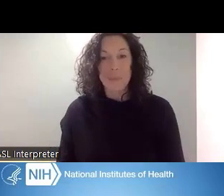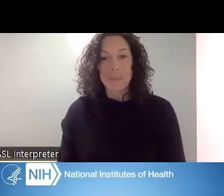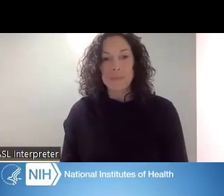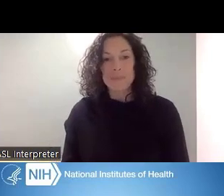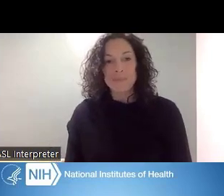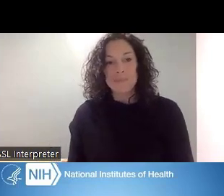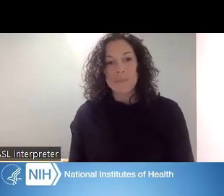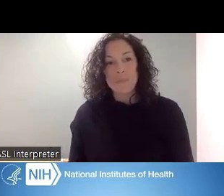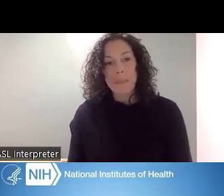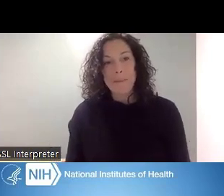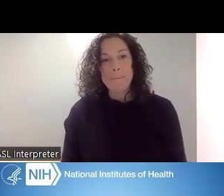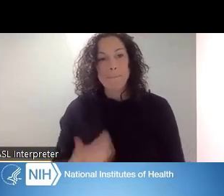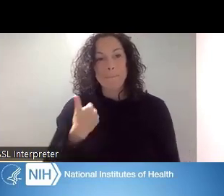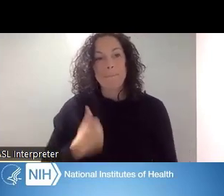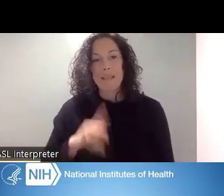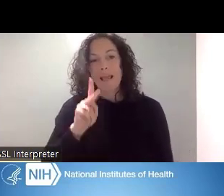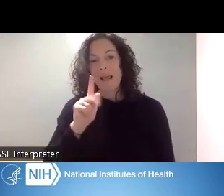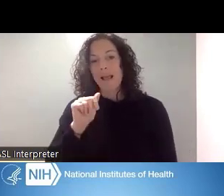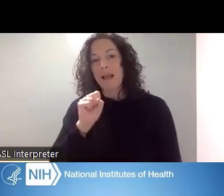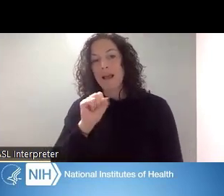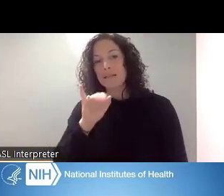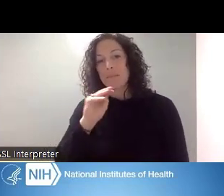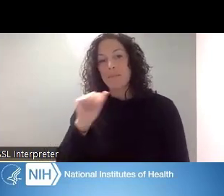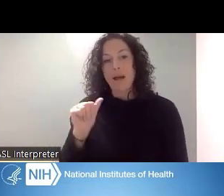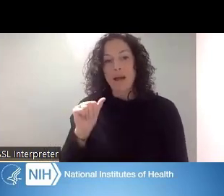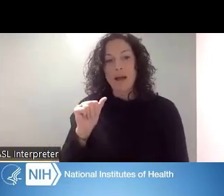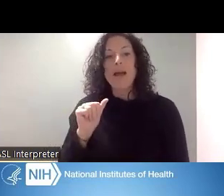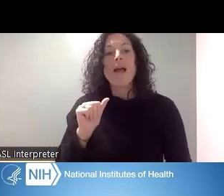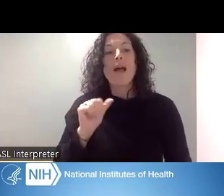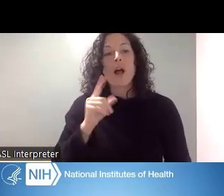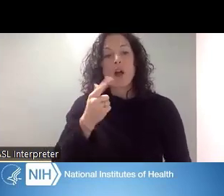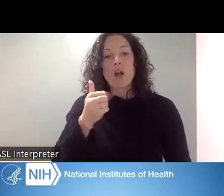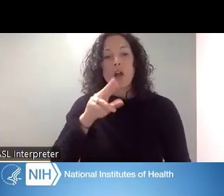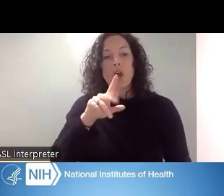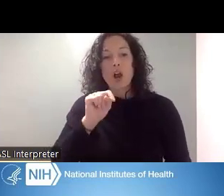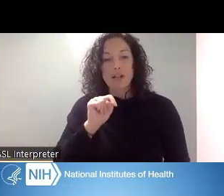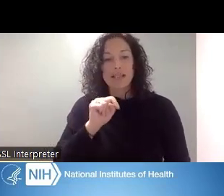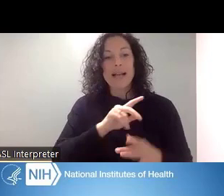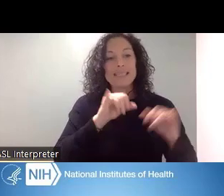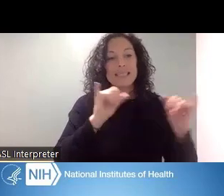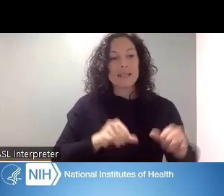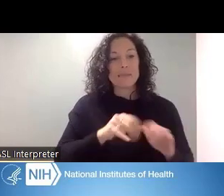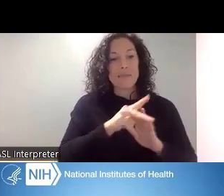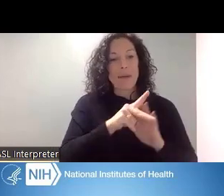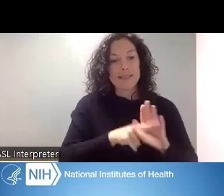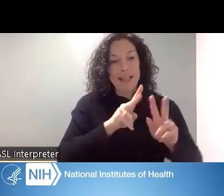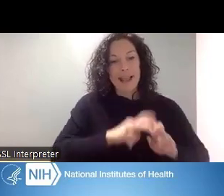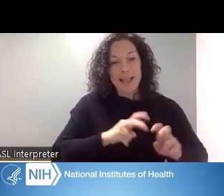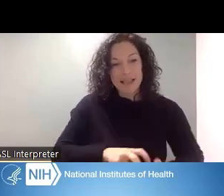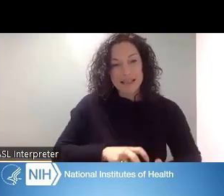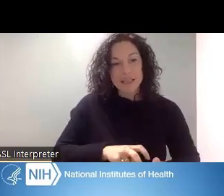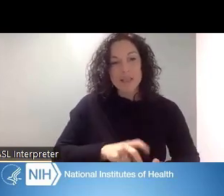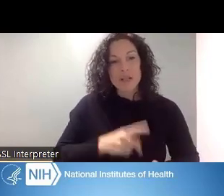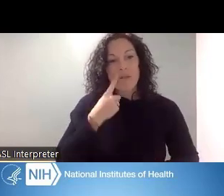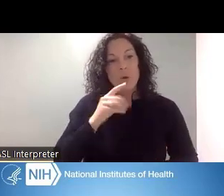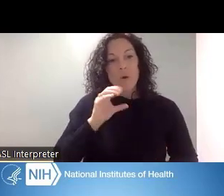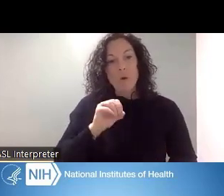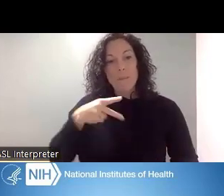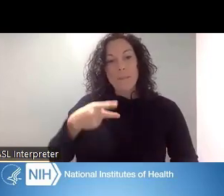I am Kasima Garst, a systems policy analytics in the NIH Office of Policy for Extramural Research Administration or OPERA,